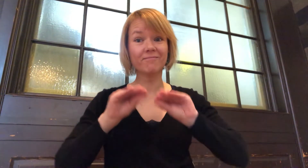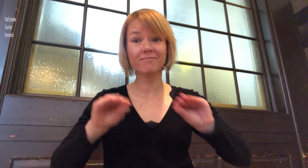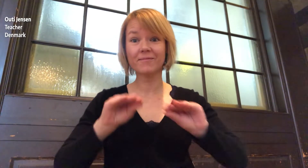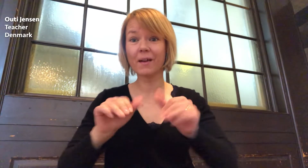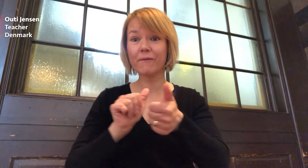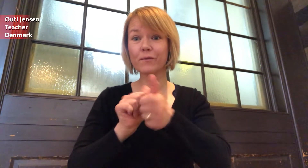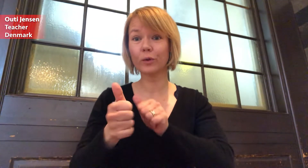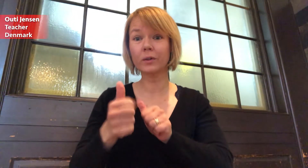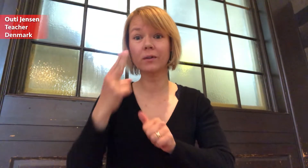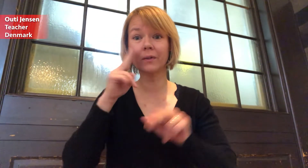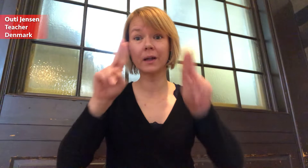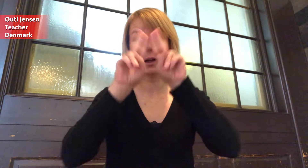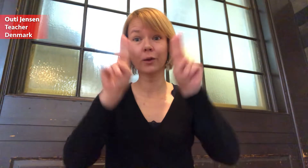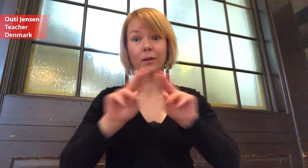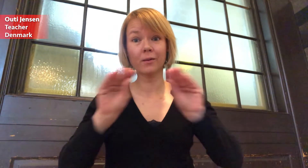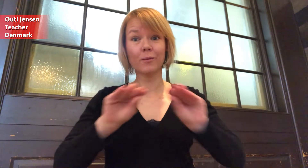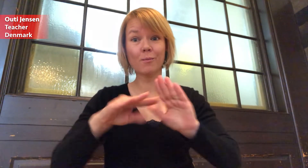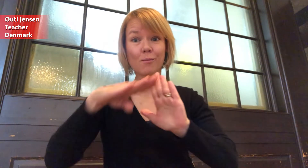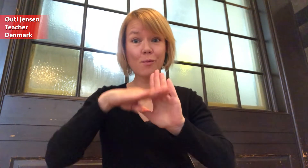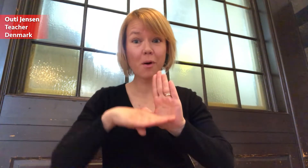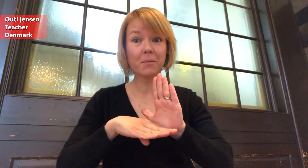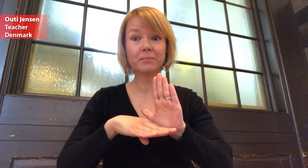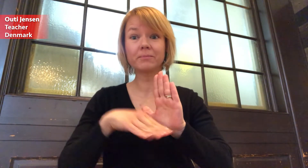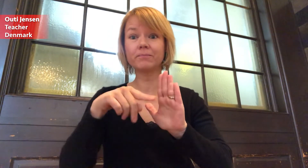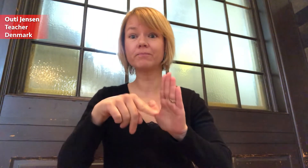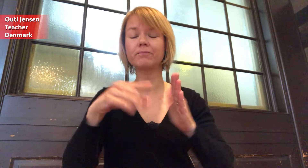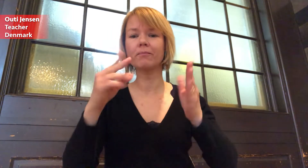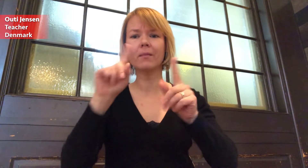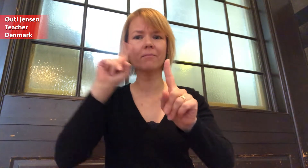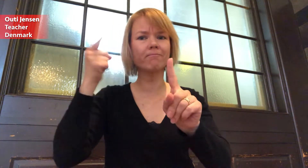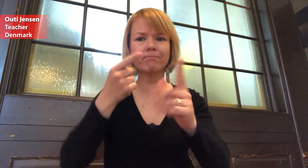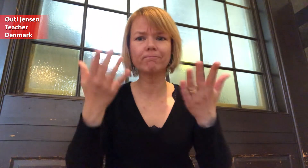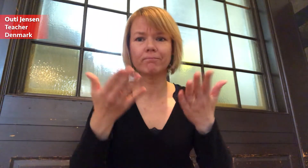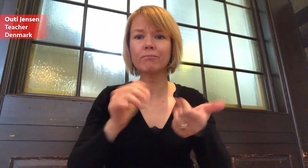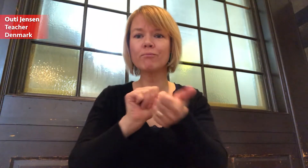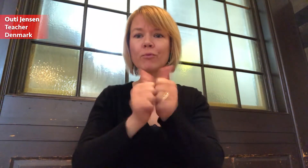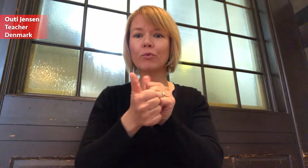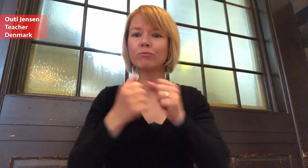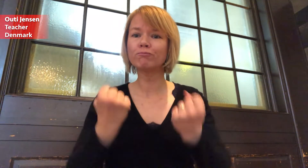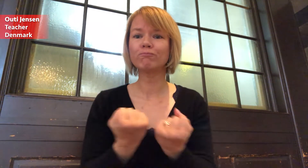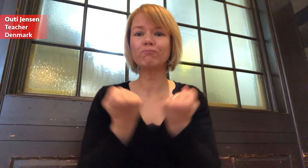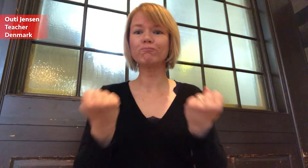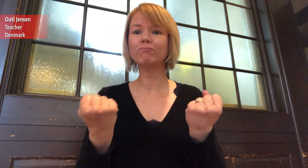As a trainer at Frontrunners for the Deaf, an international program that uses International Sign, we aim to empower Deaf youth